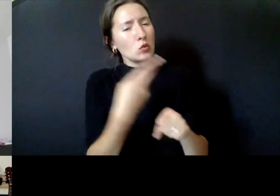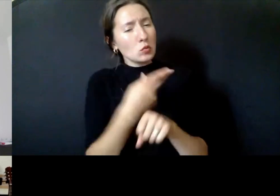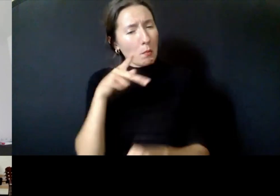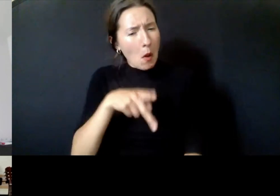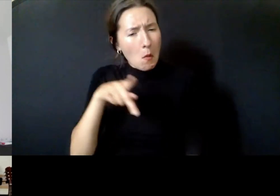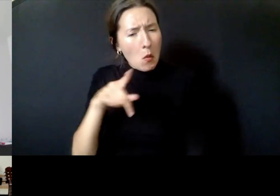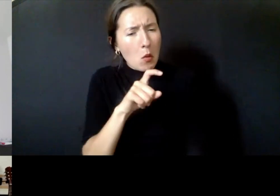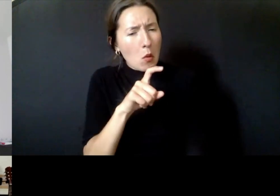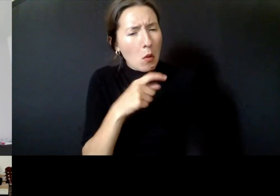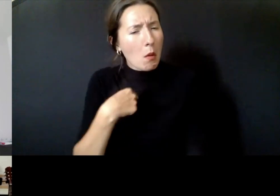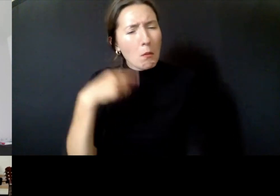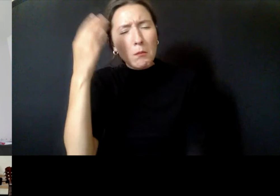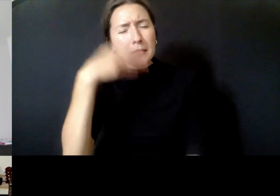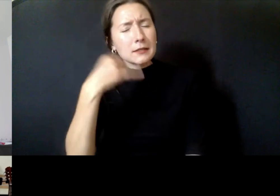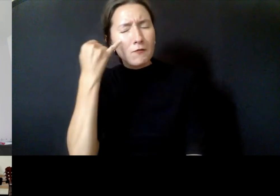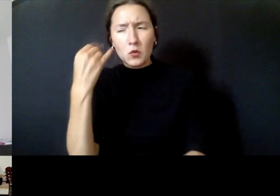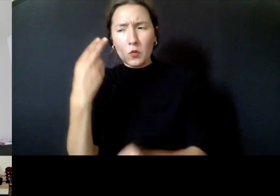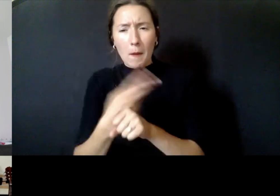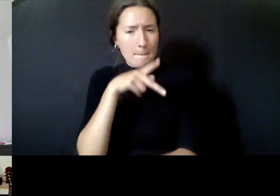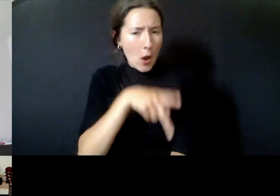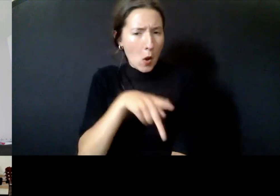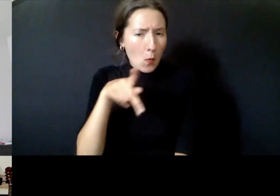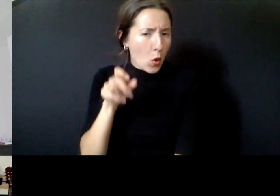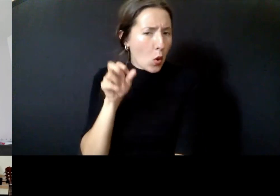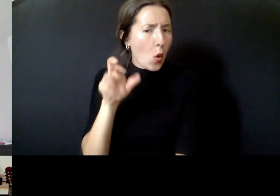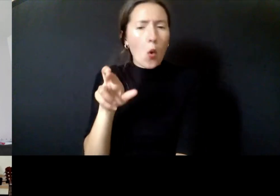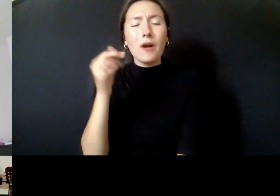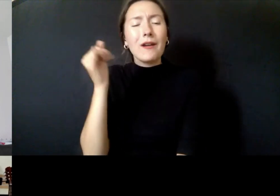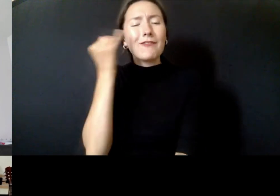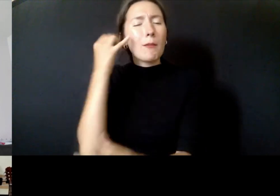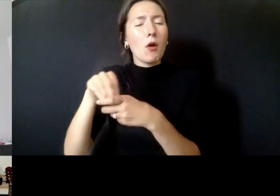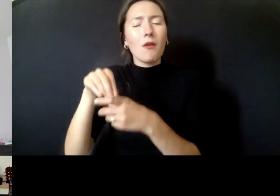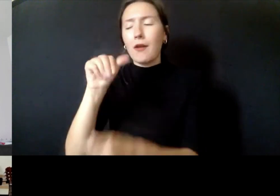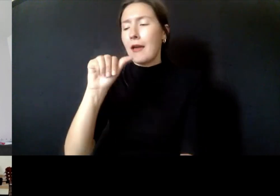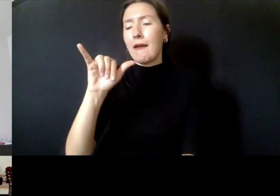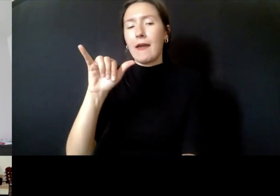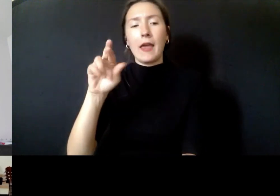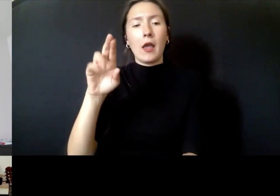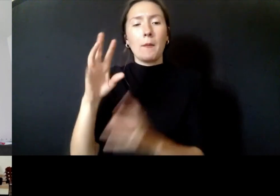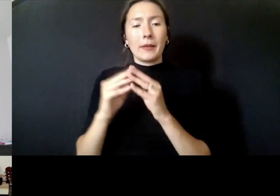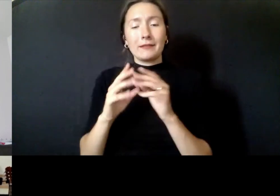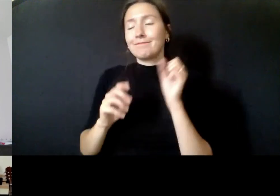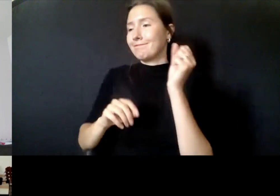airmede uh yeah it's actually in powerpoint so airmeat does have a closed captioning policy